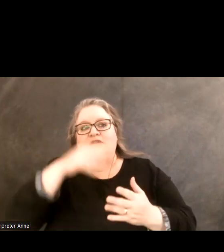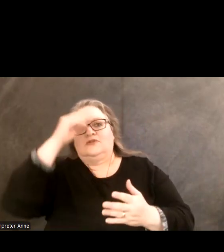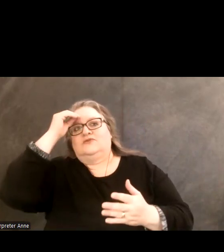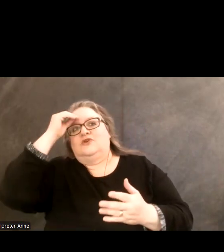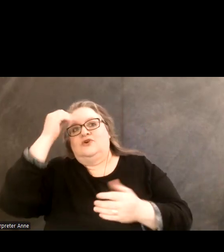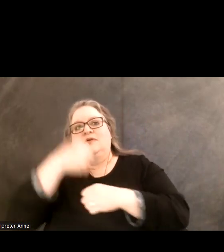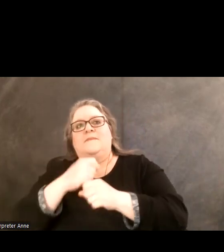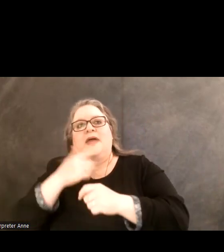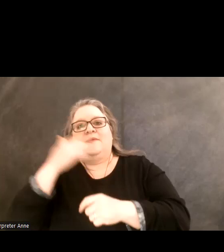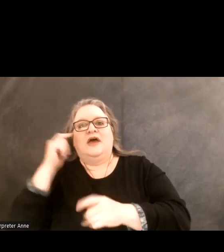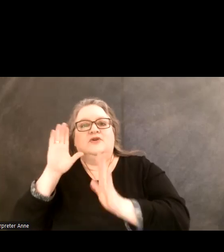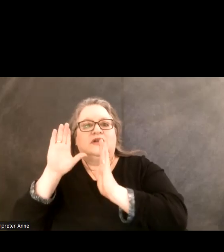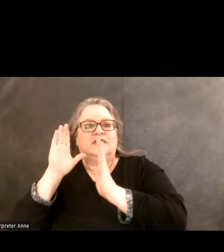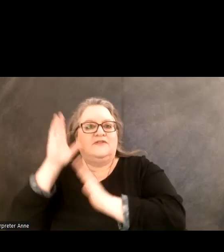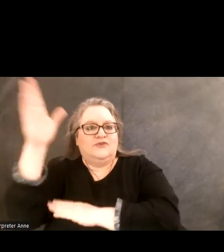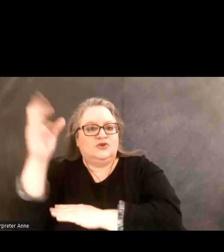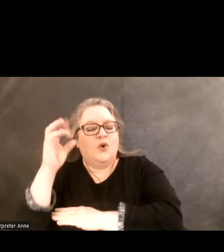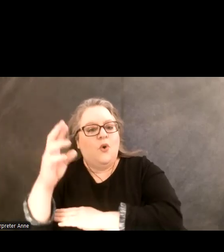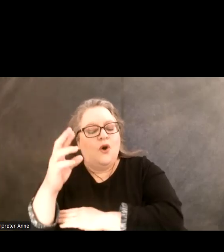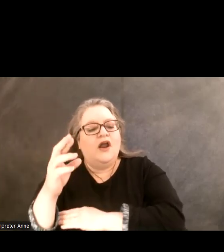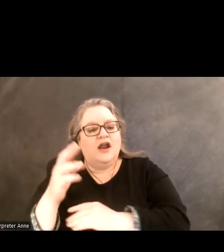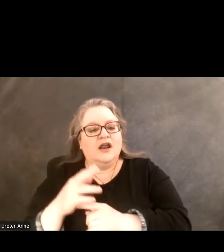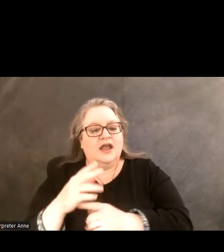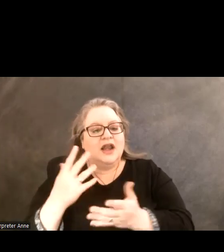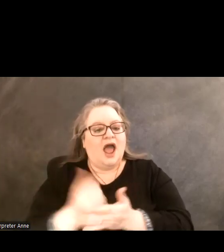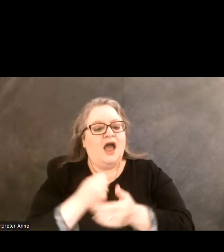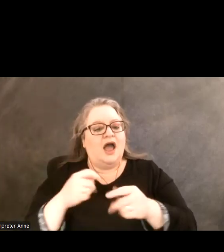we take it as an opportunity to see if we can create something